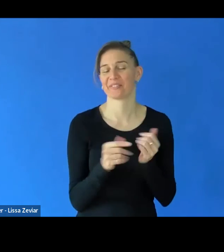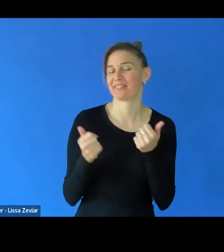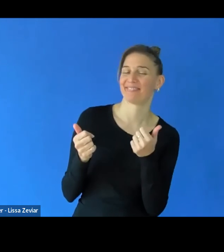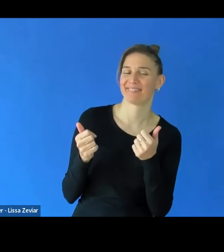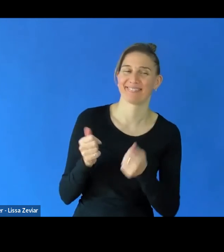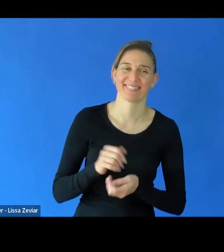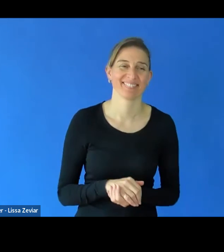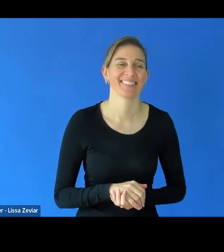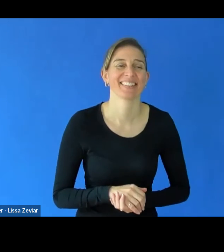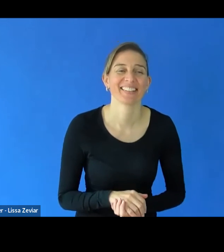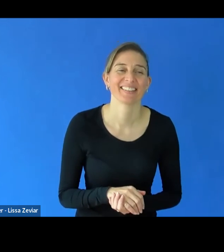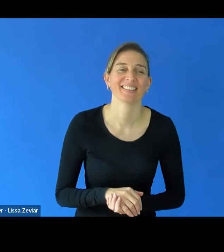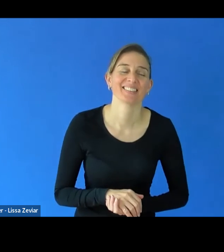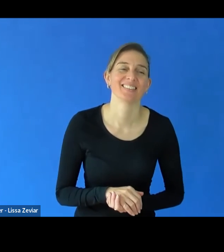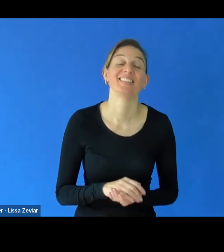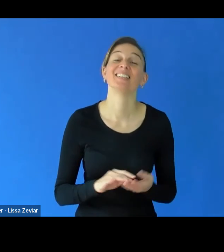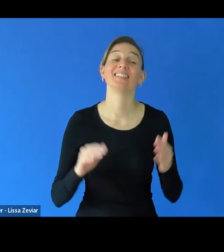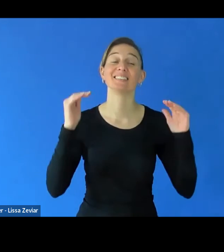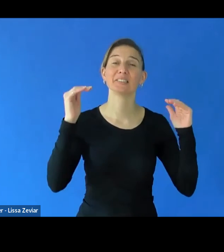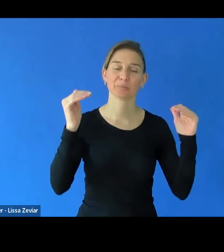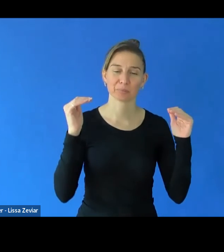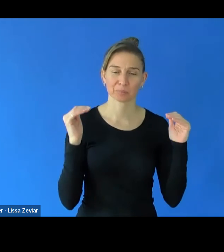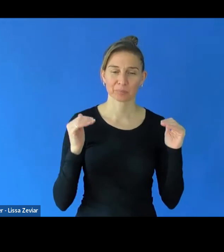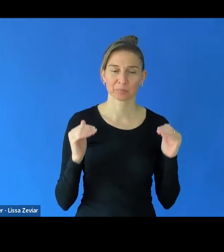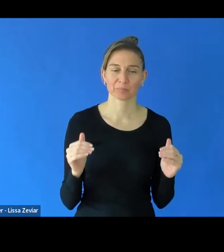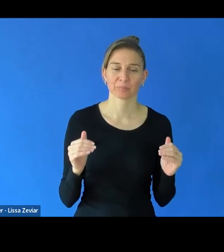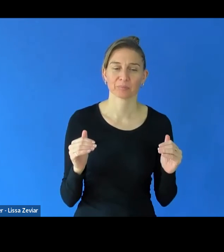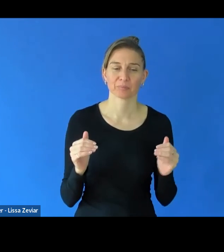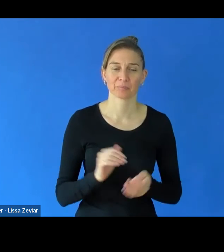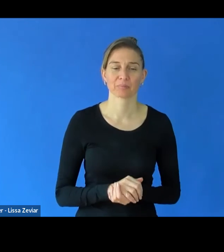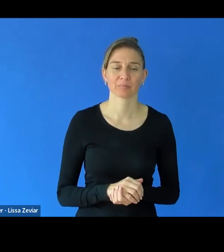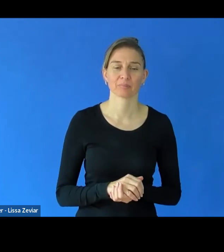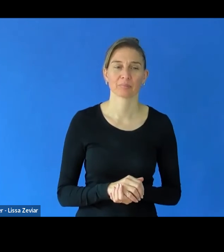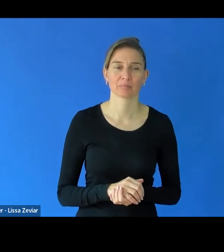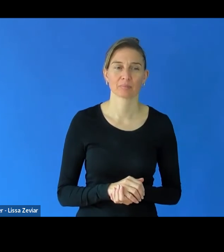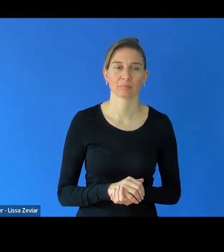Moving on. How many meetings we have to plan this event?